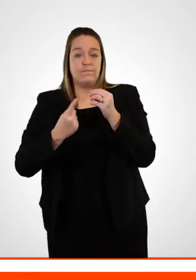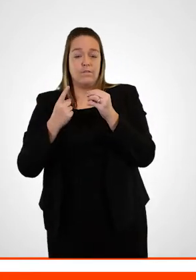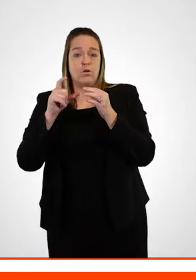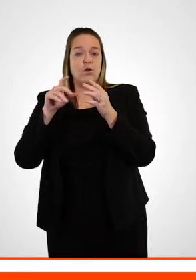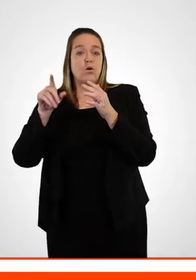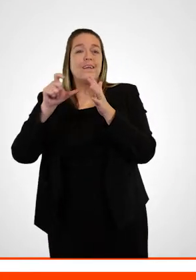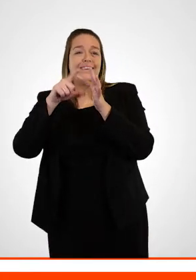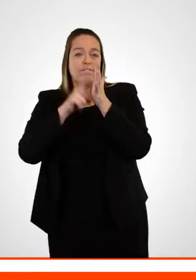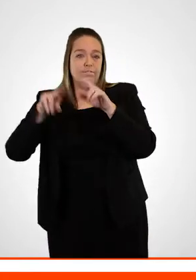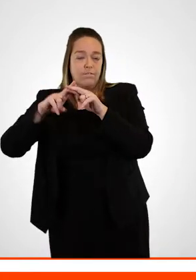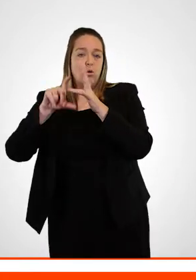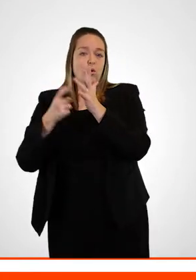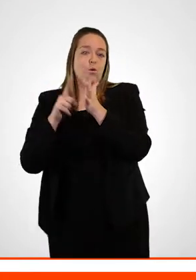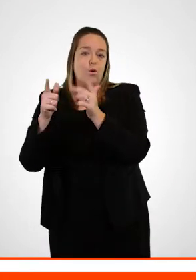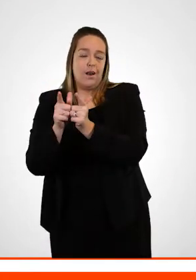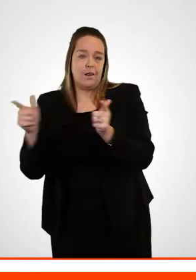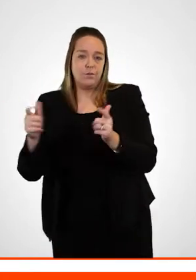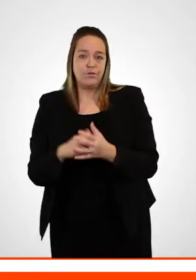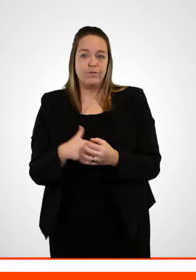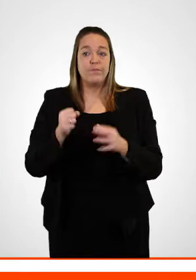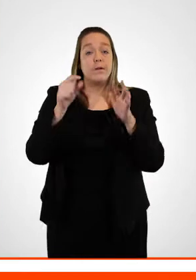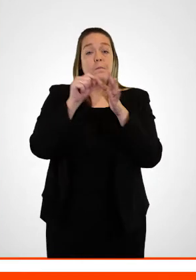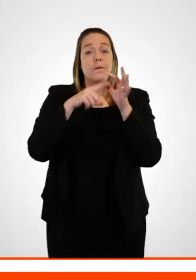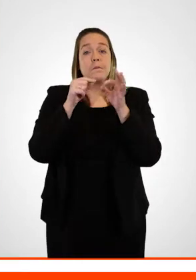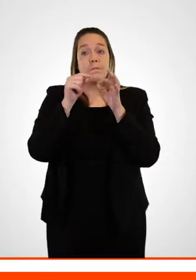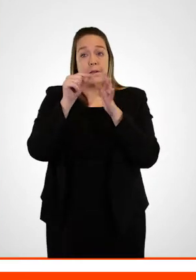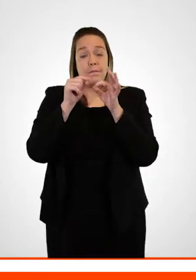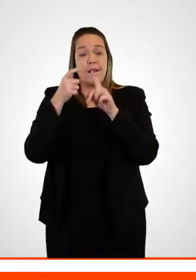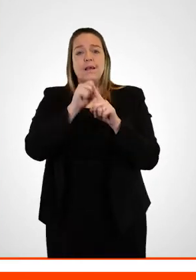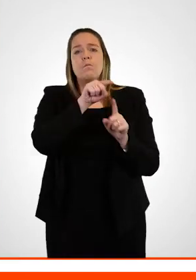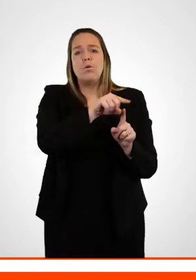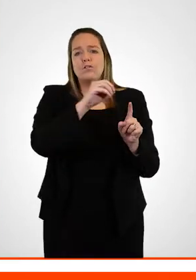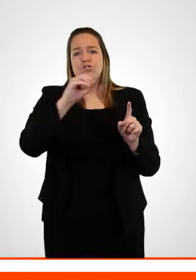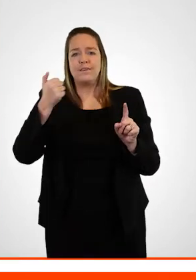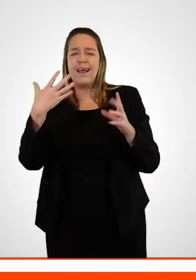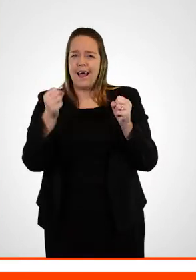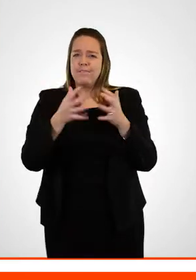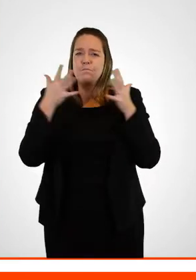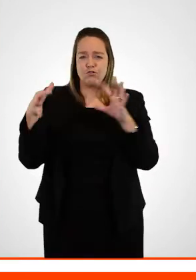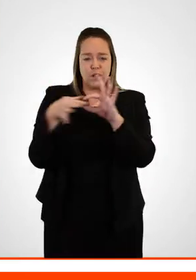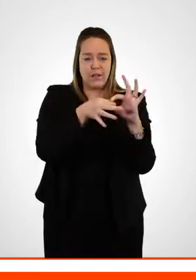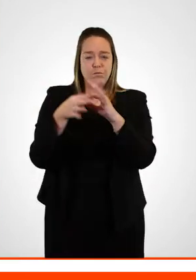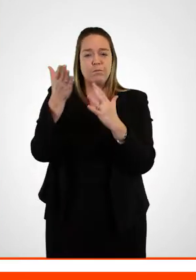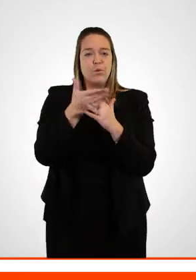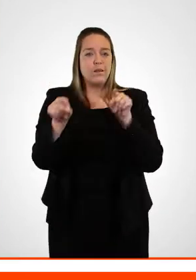and we did find, if you look at the P value, P equals 0.006, we did find a significant relationship between those two.